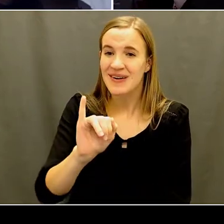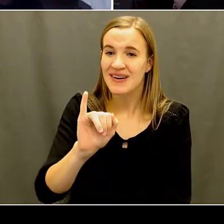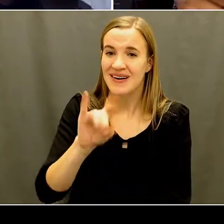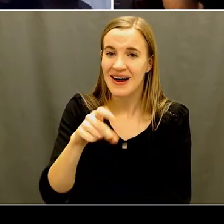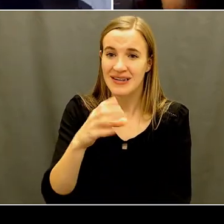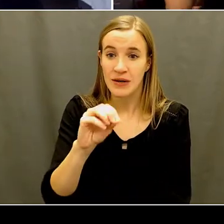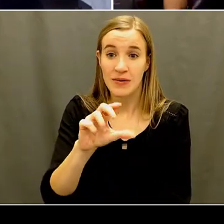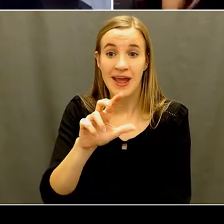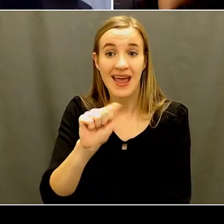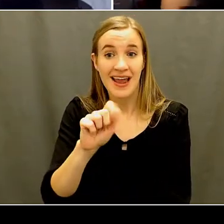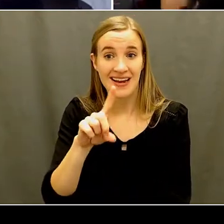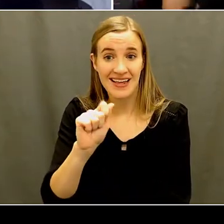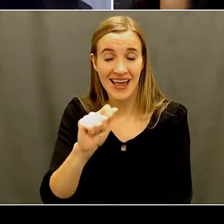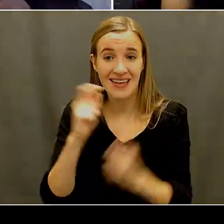Thank you. Bye Maria.